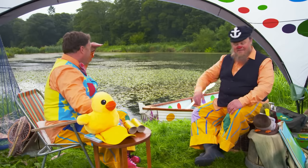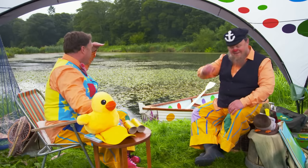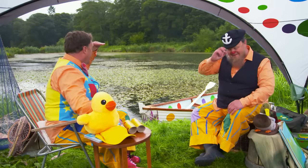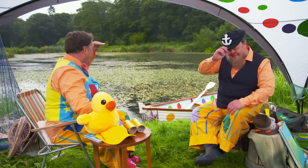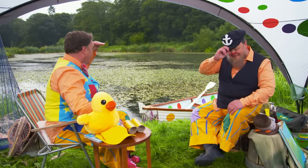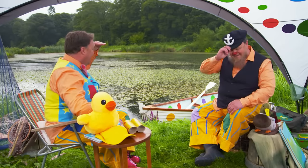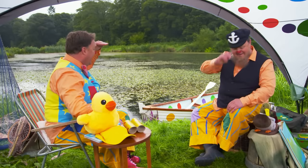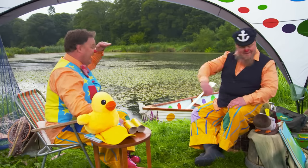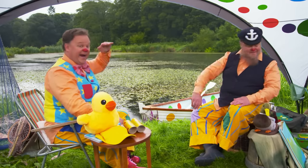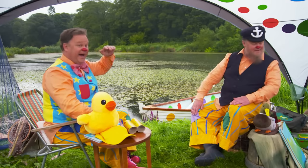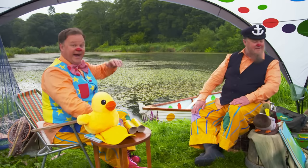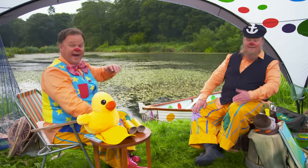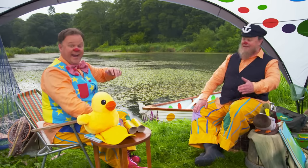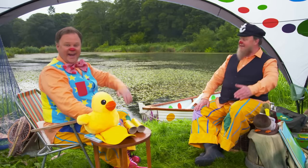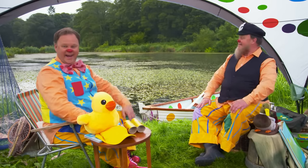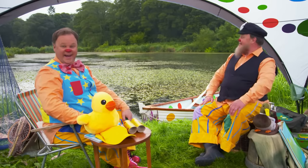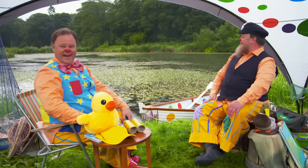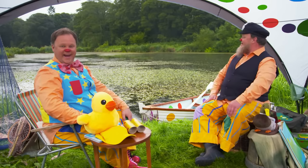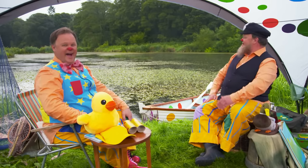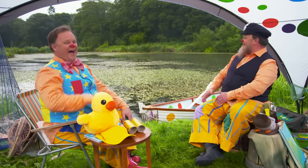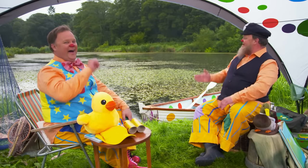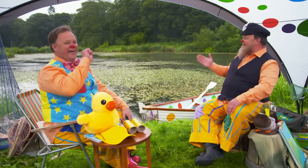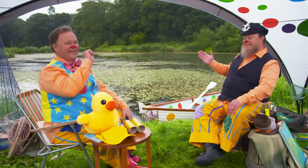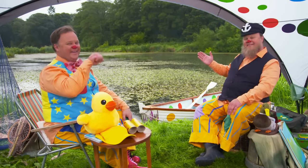mr tumbles are you duck spotting oh